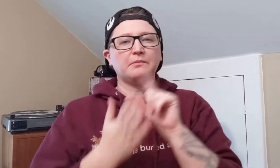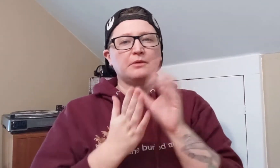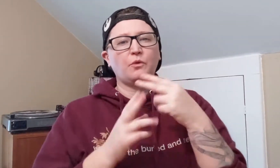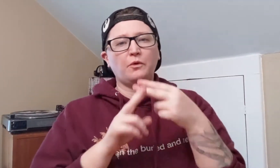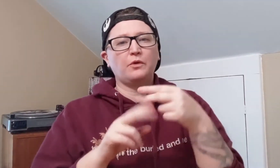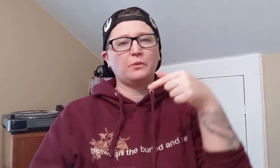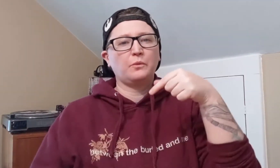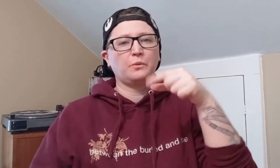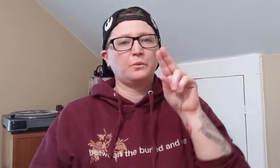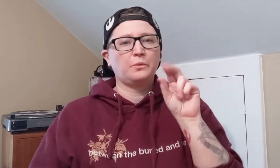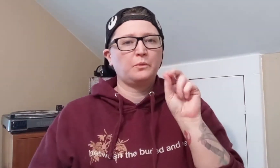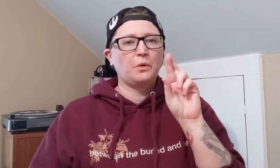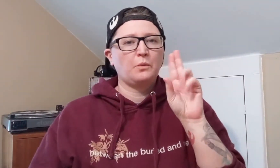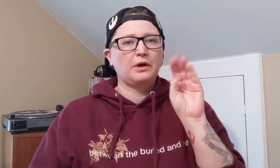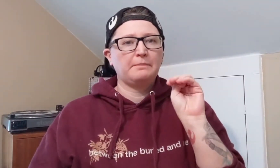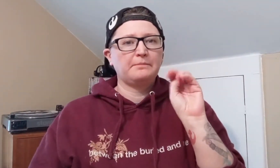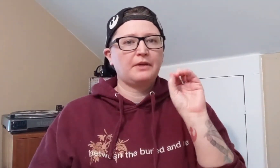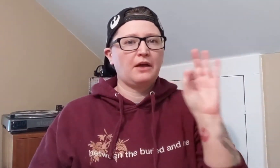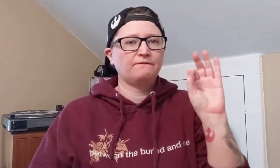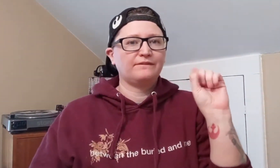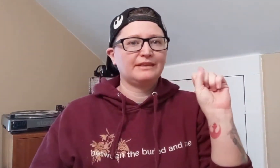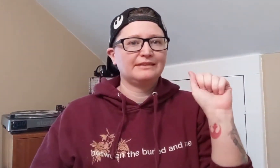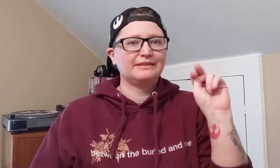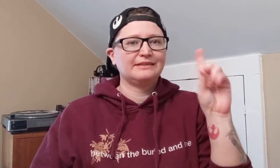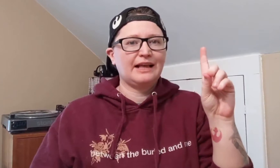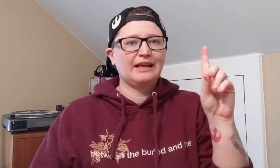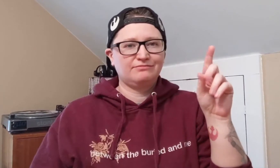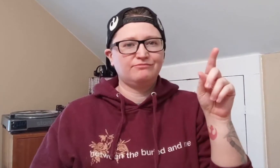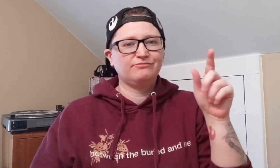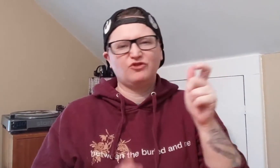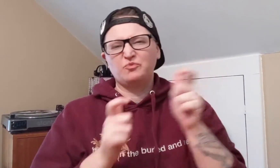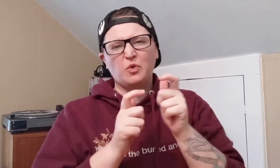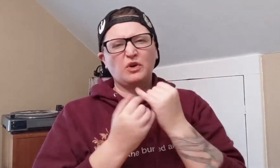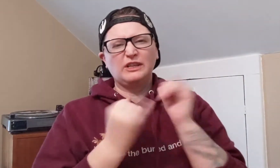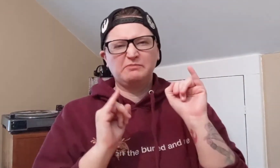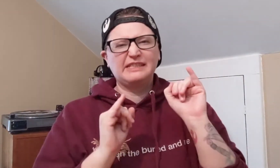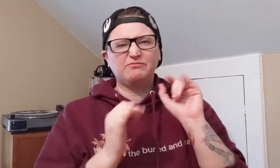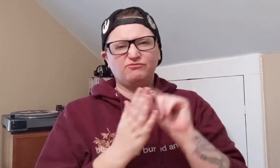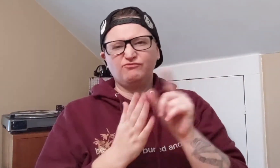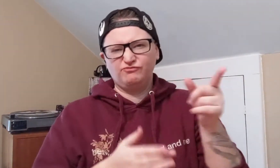This is made by a publishing company called Quorum of Sand it's a small